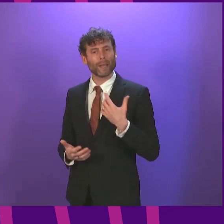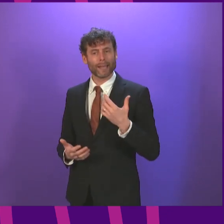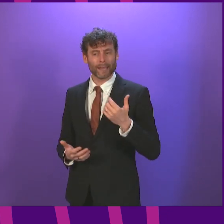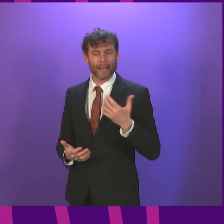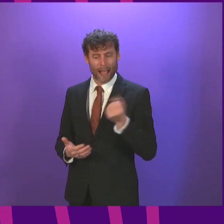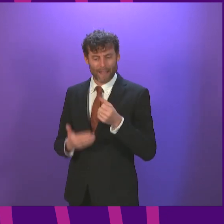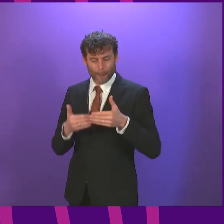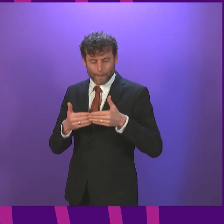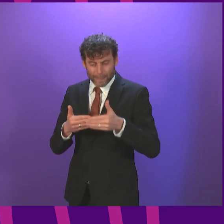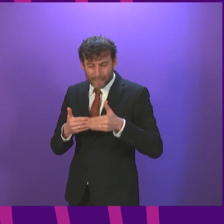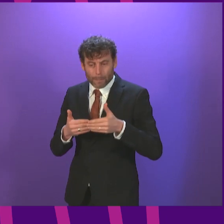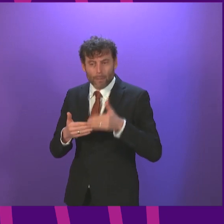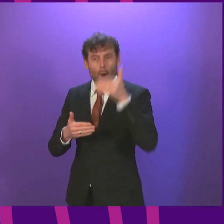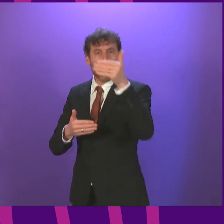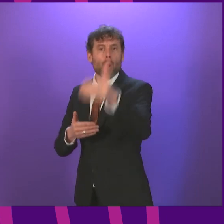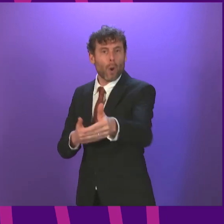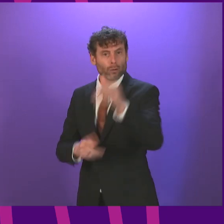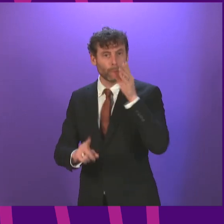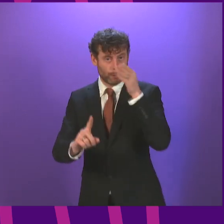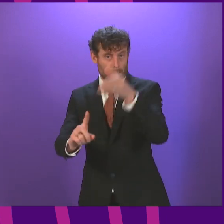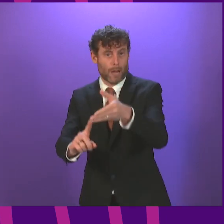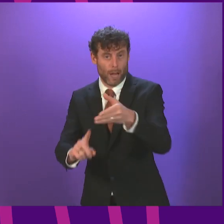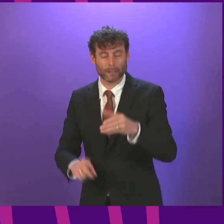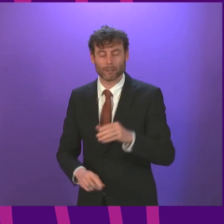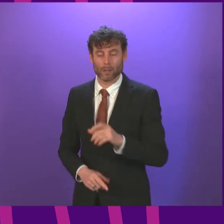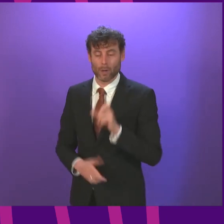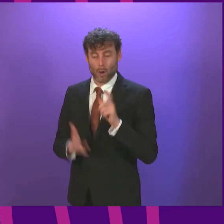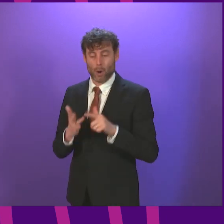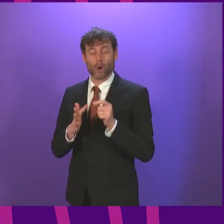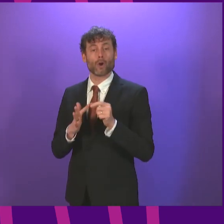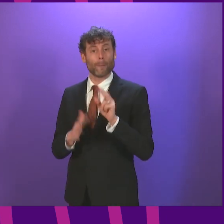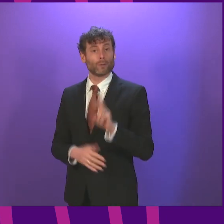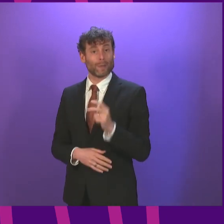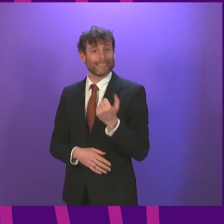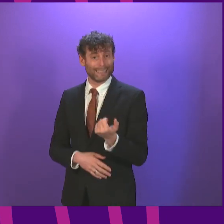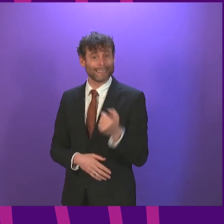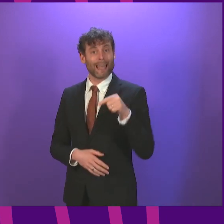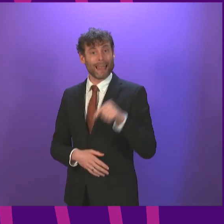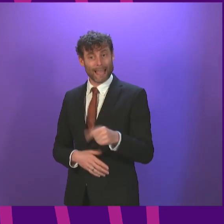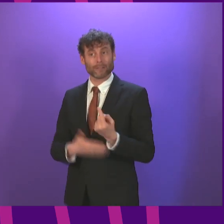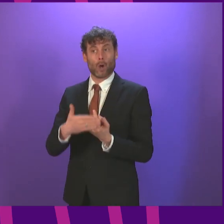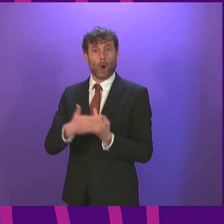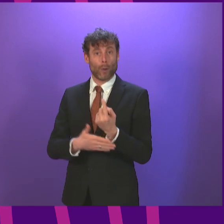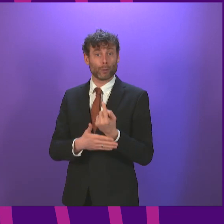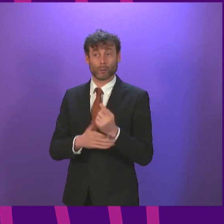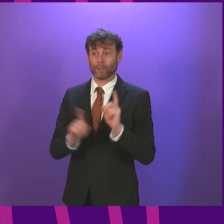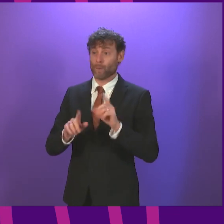COP26 might be the best, if not the only chance we have of getting the whole world behind that agenda.